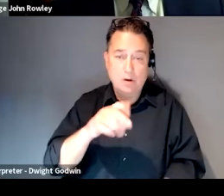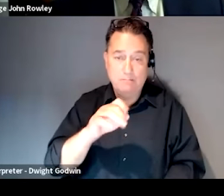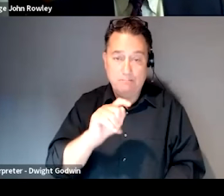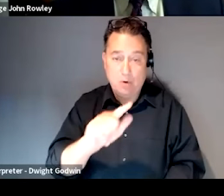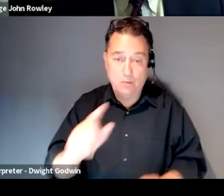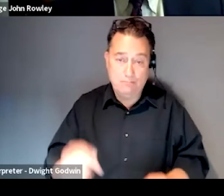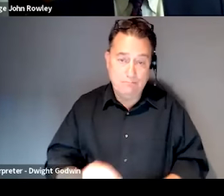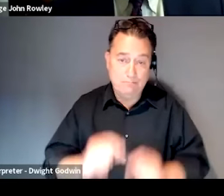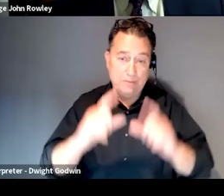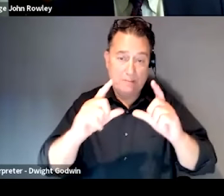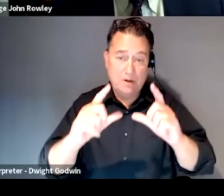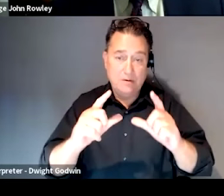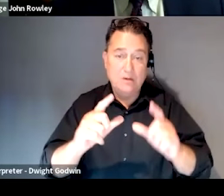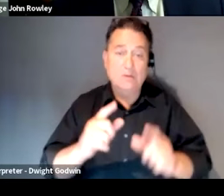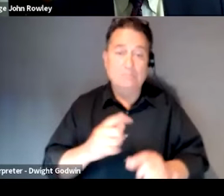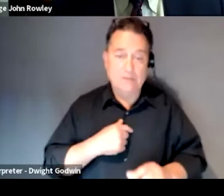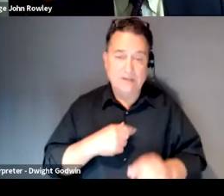please enter and submit your responses.